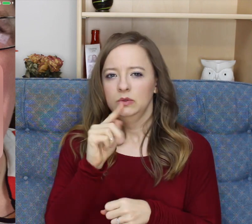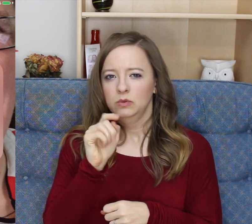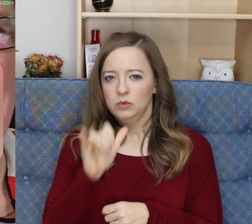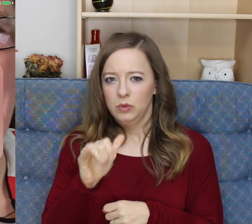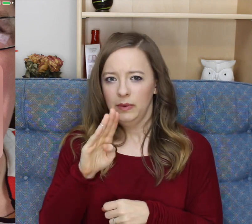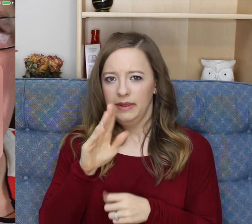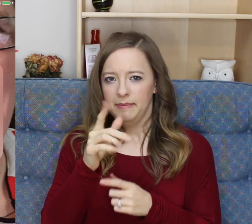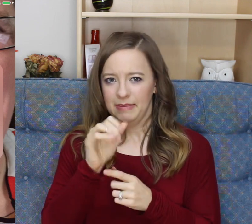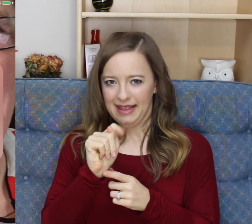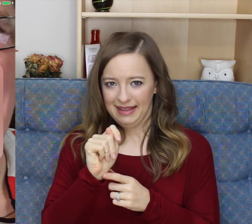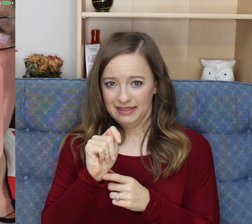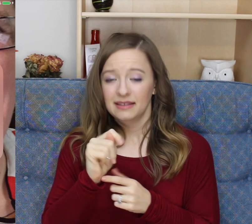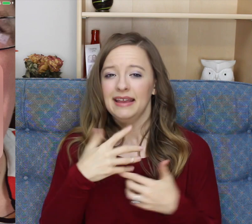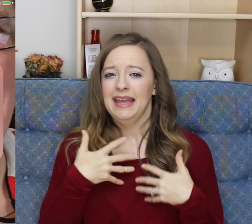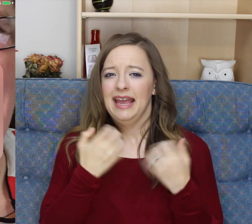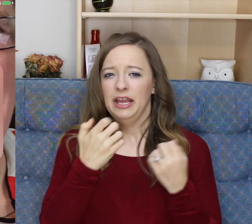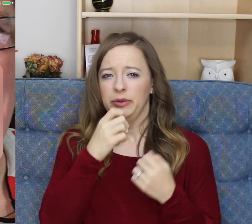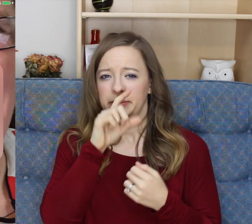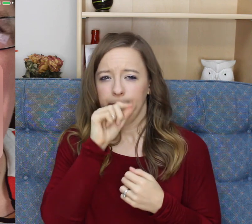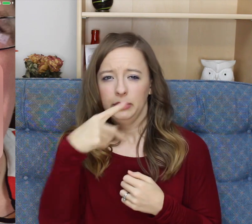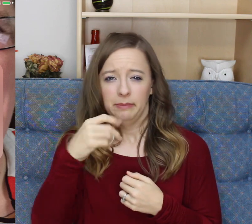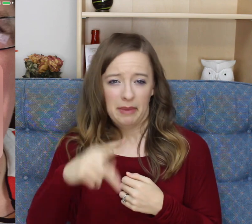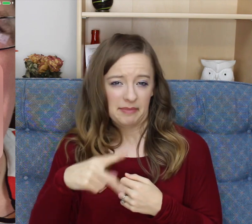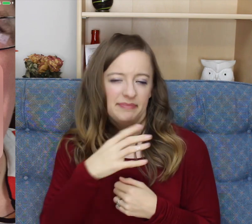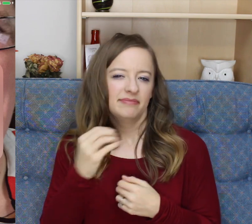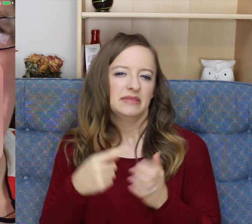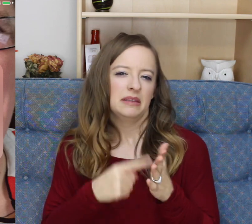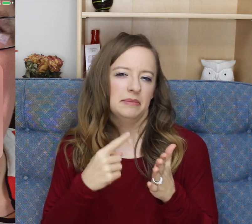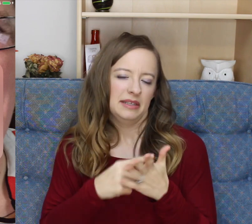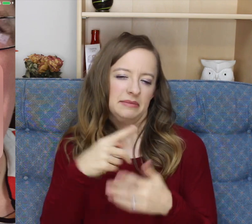Angry Birds Pop, and sometimes I use